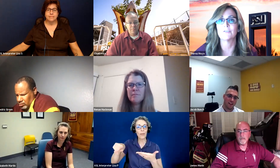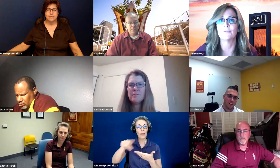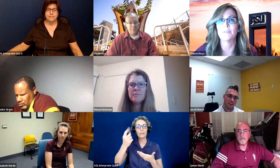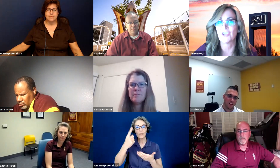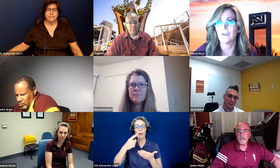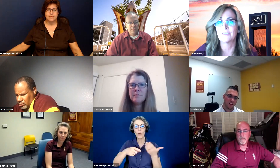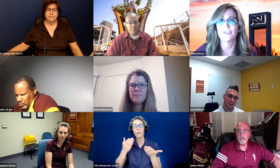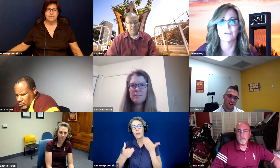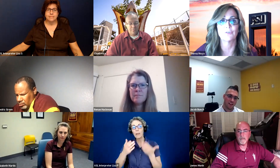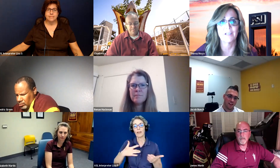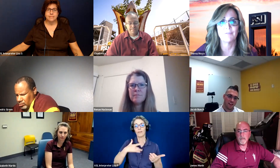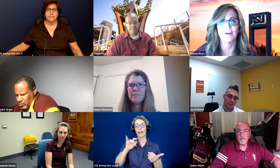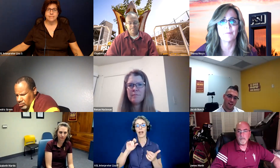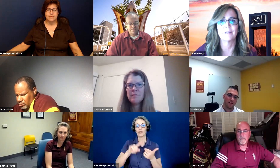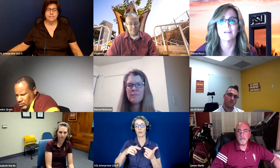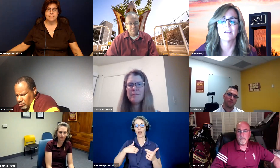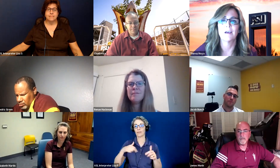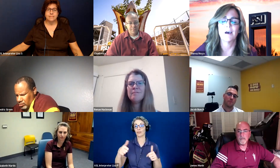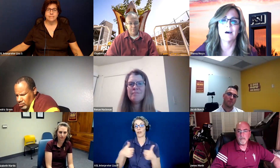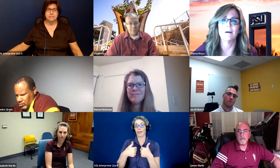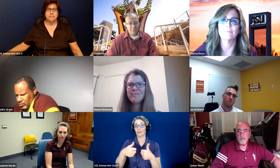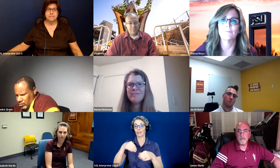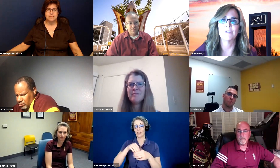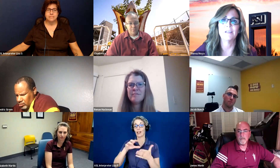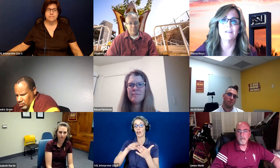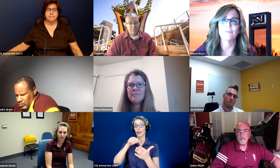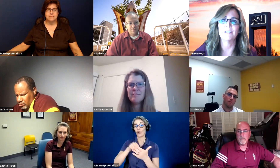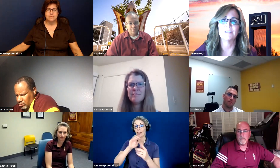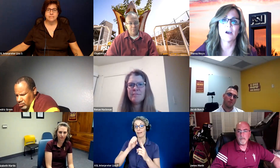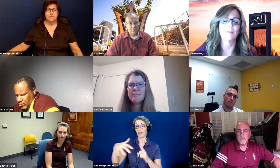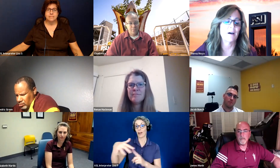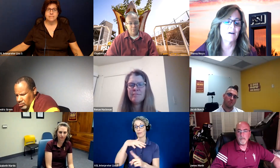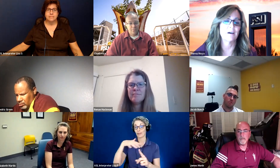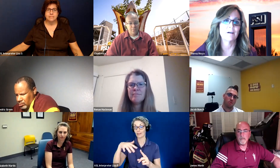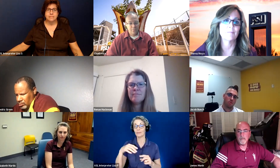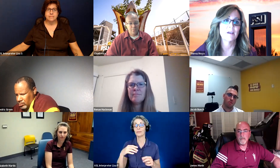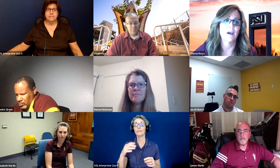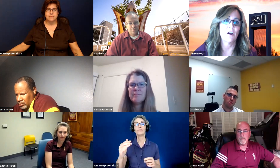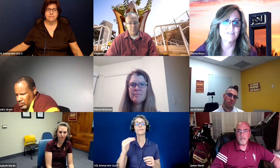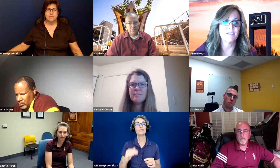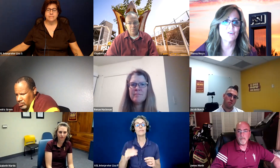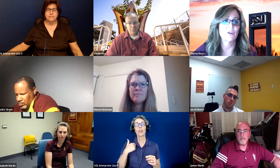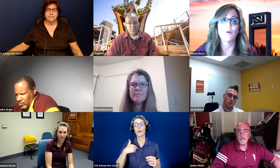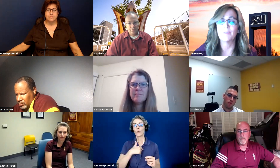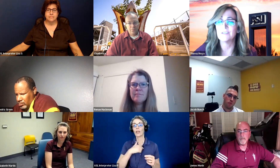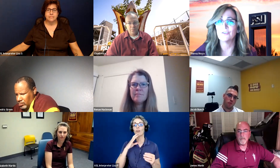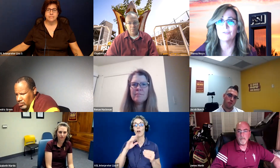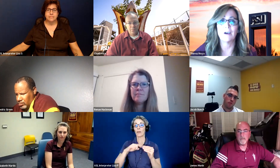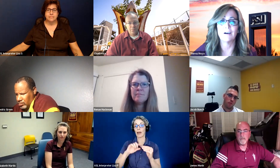to be challenged in the learning environment. We talk about our center and what we do,